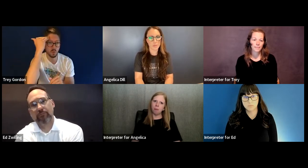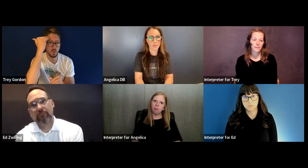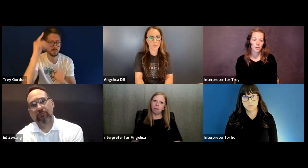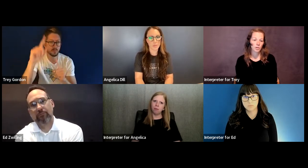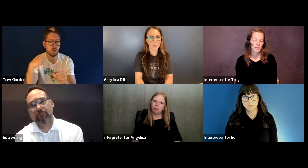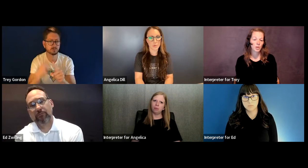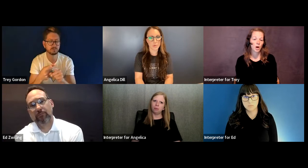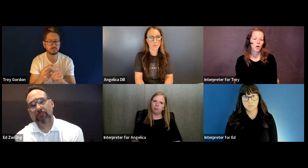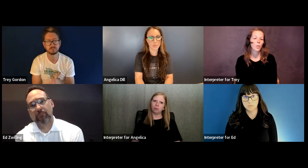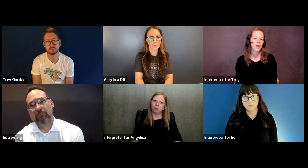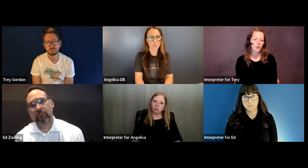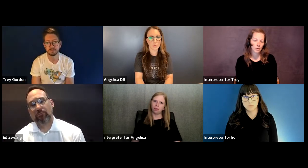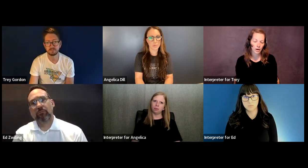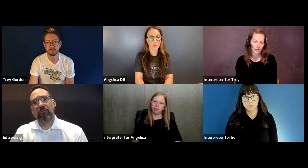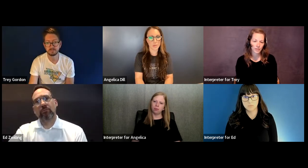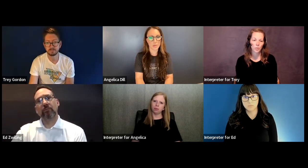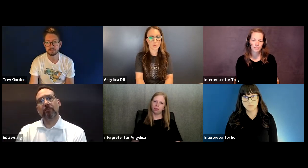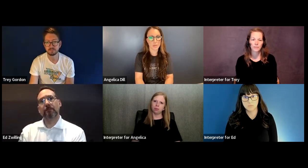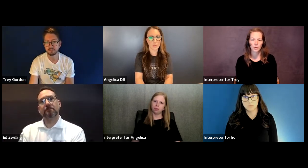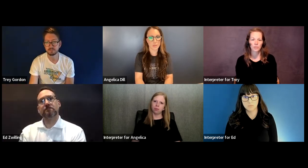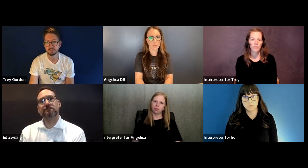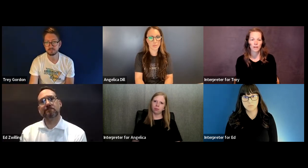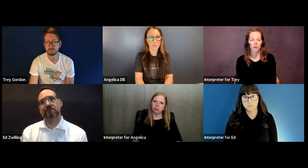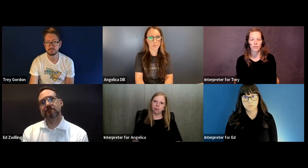so most people are aware of this one so if you have any thoughts on that